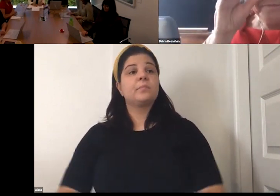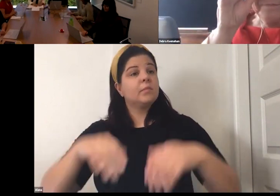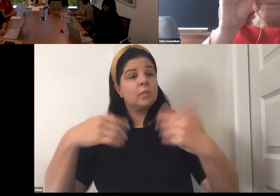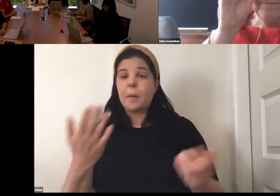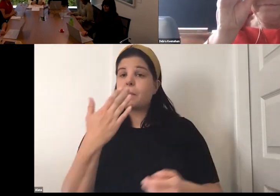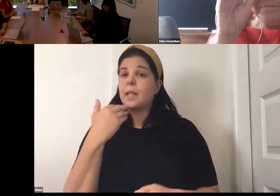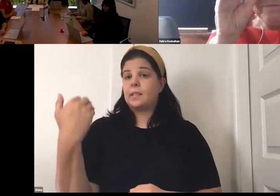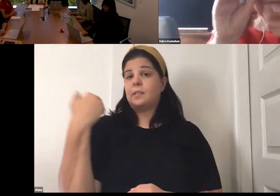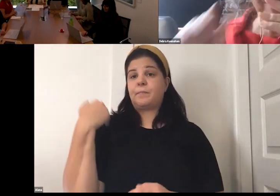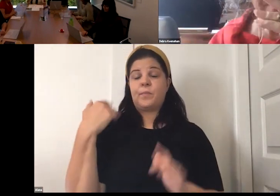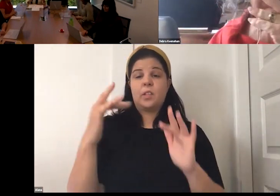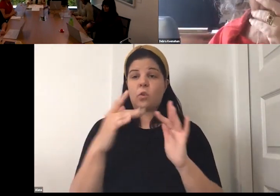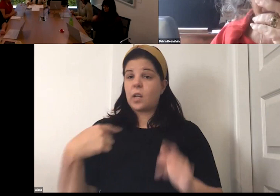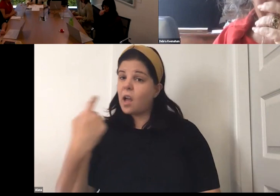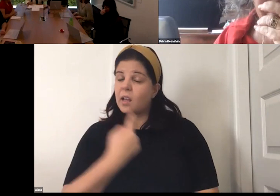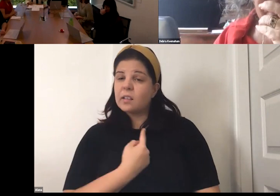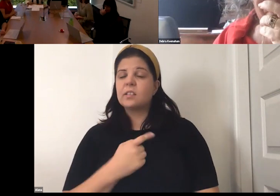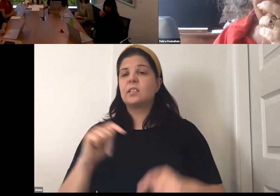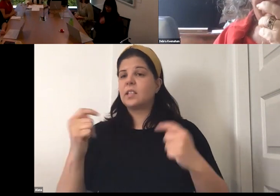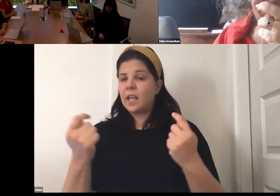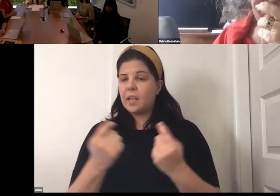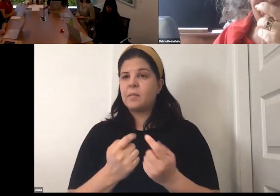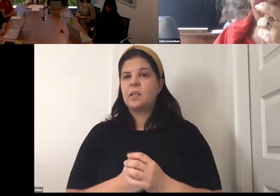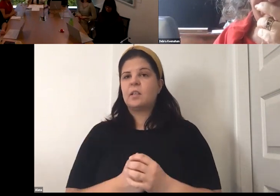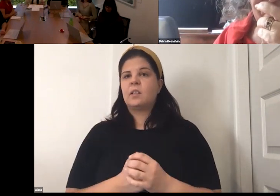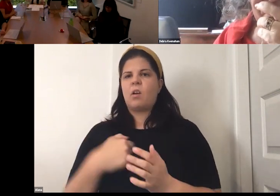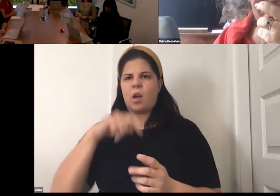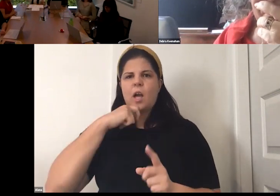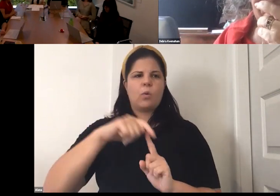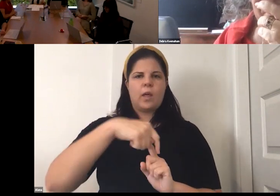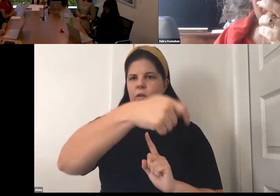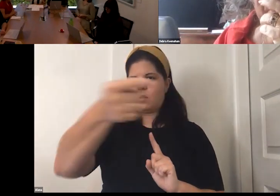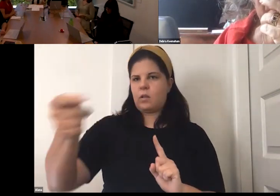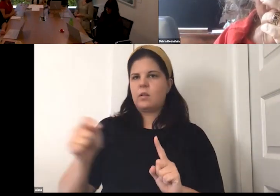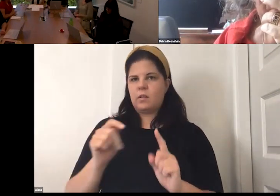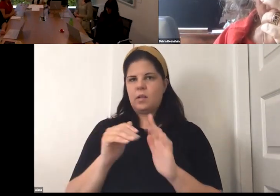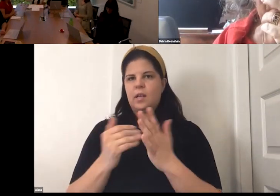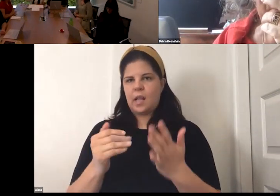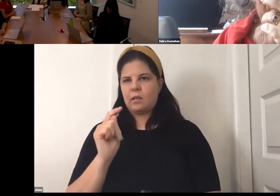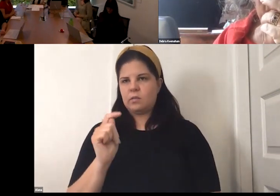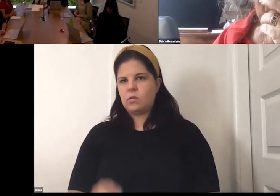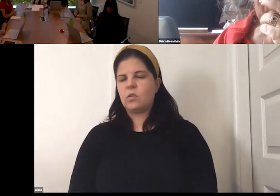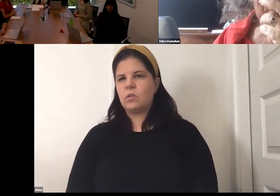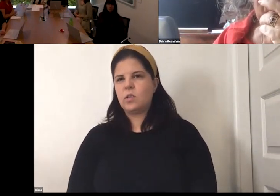All of the team, I'm going to go around the room.